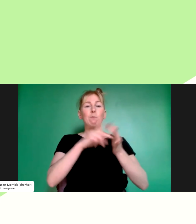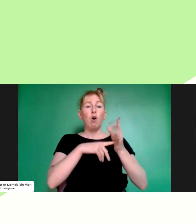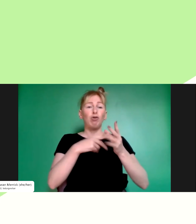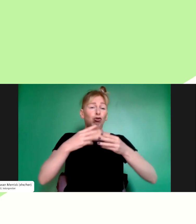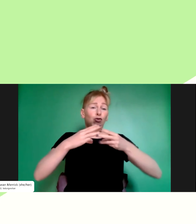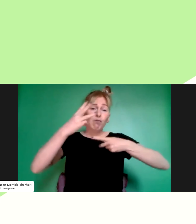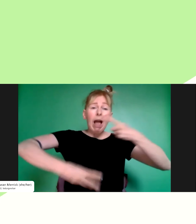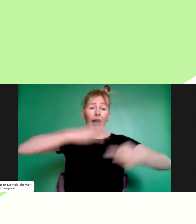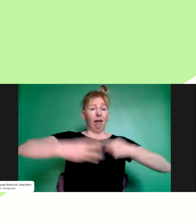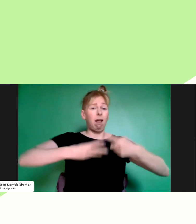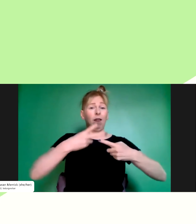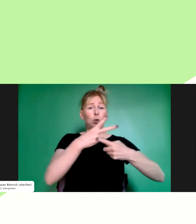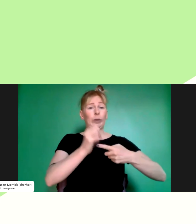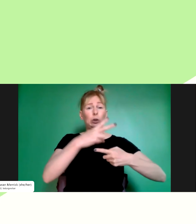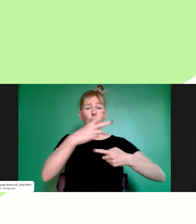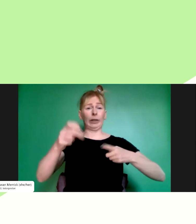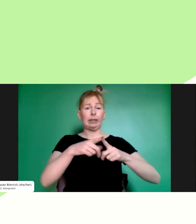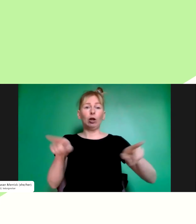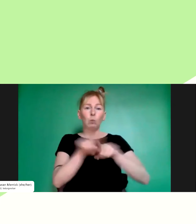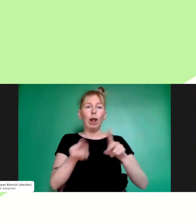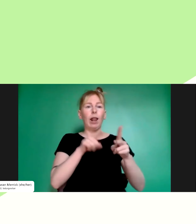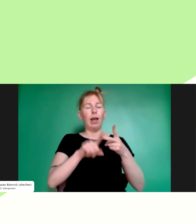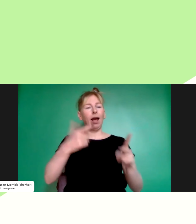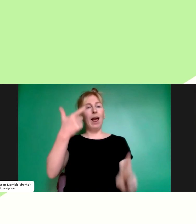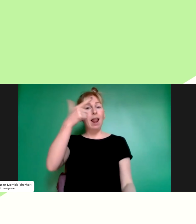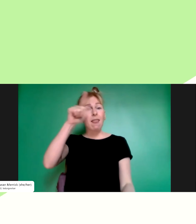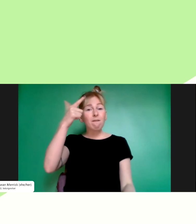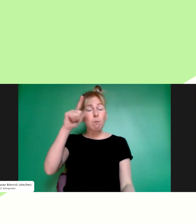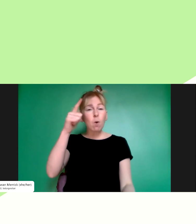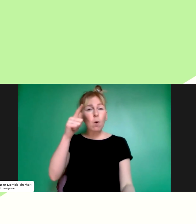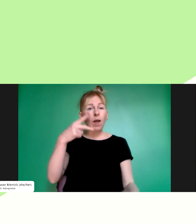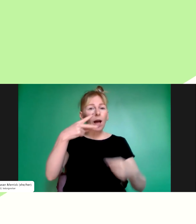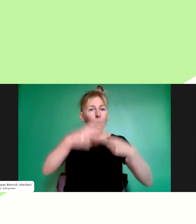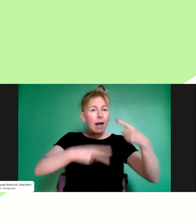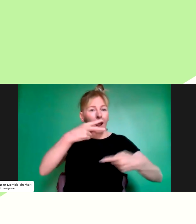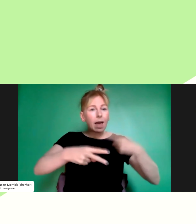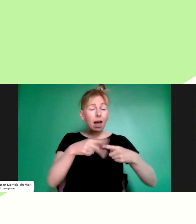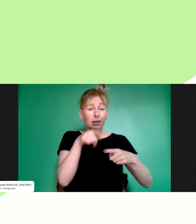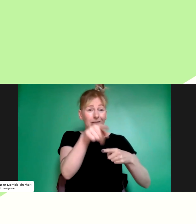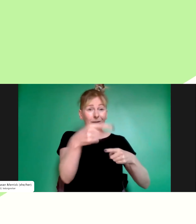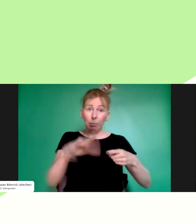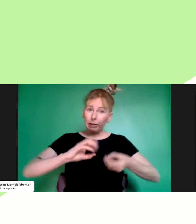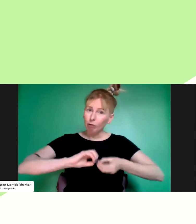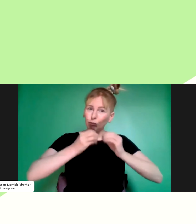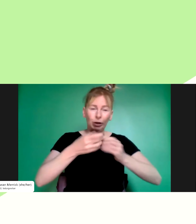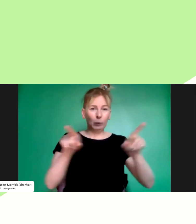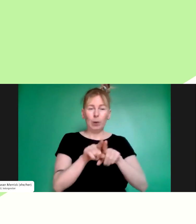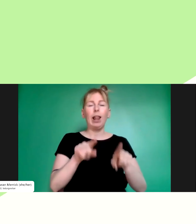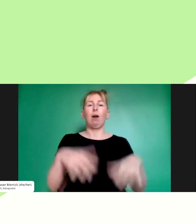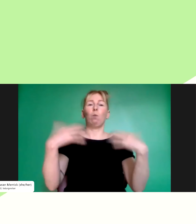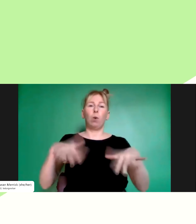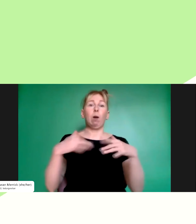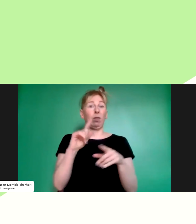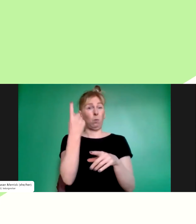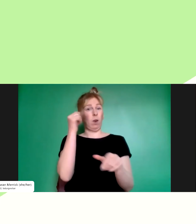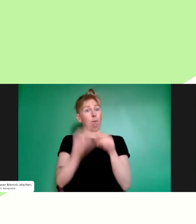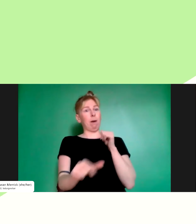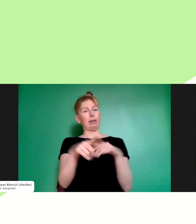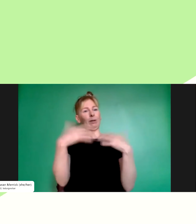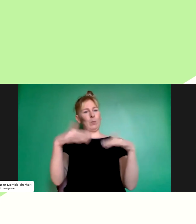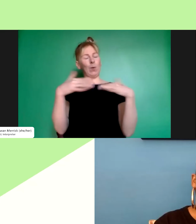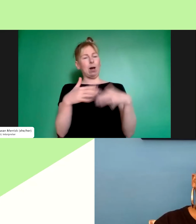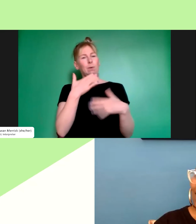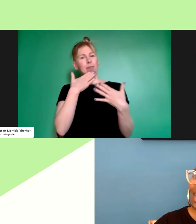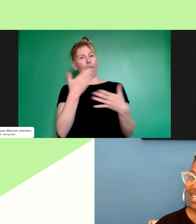one of the best in the past 13 years. So Khanyisile, the floor is yours.